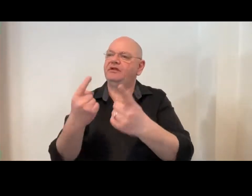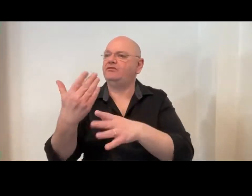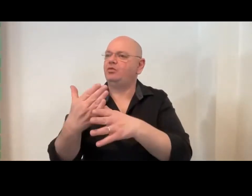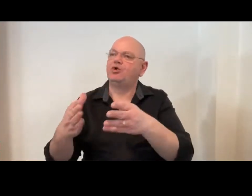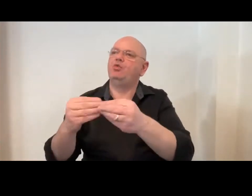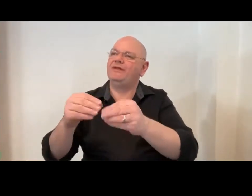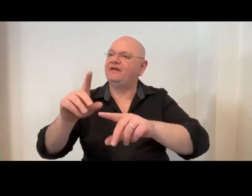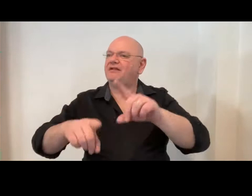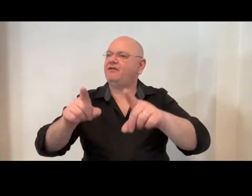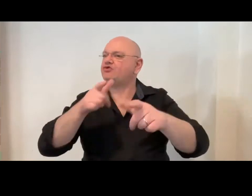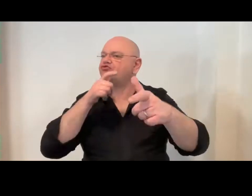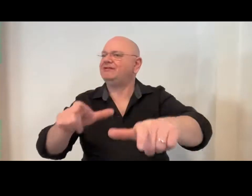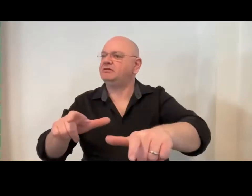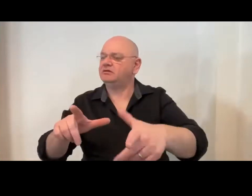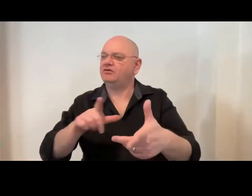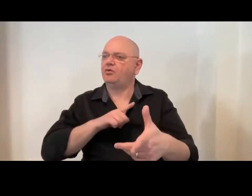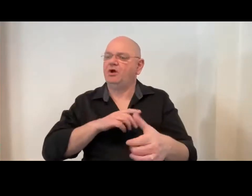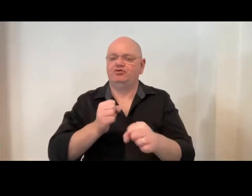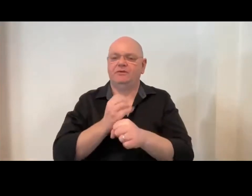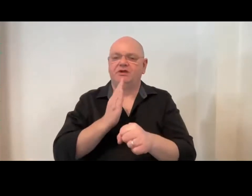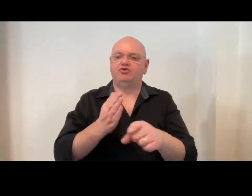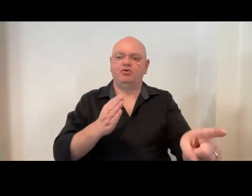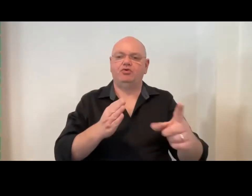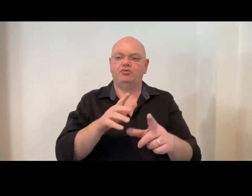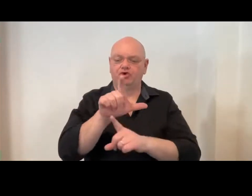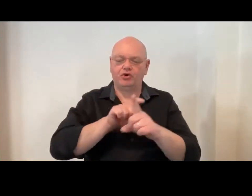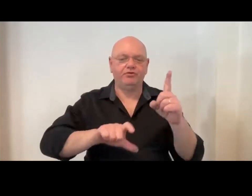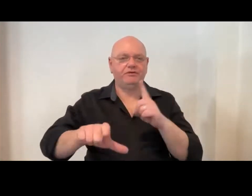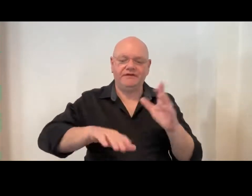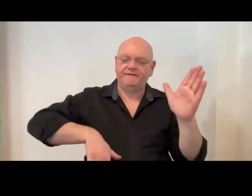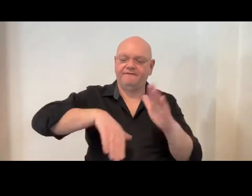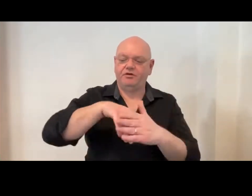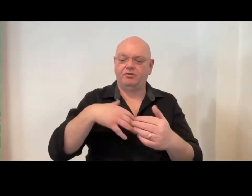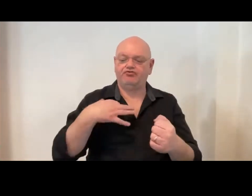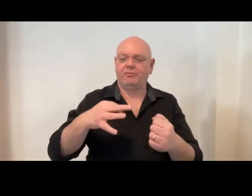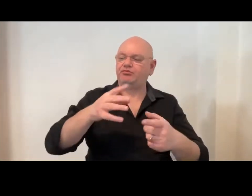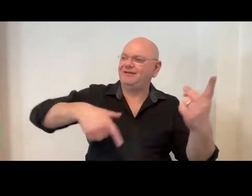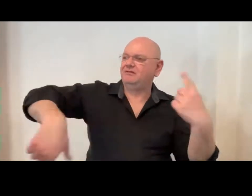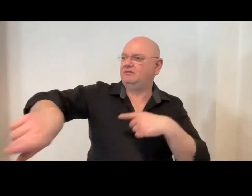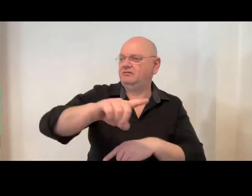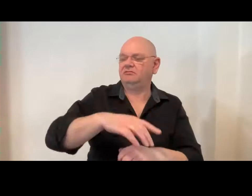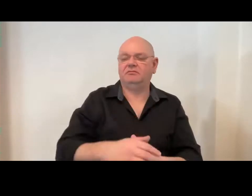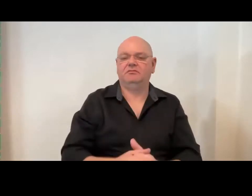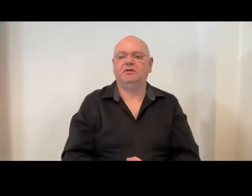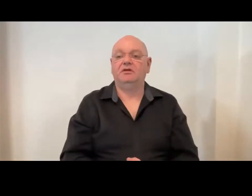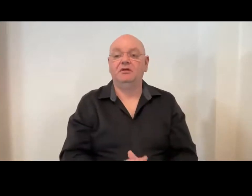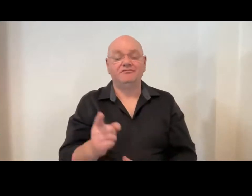members. It's drawn on some research that I've been listening to from Southampton university into the